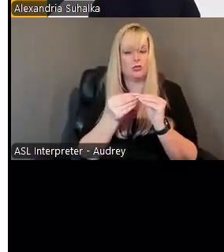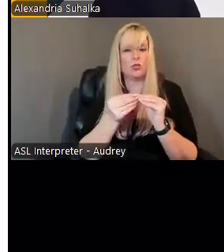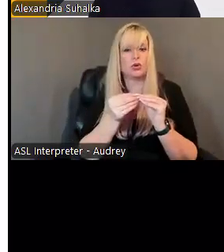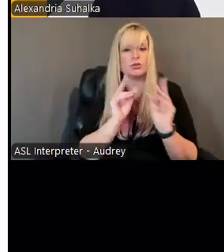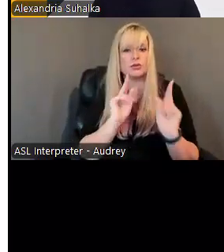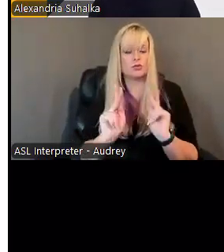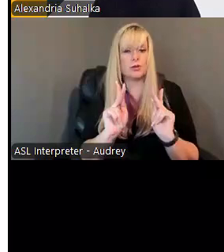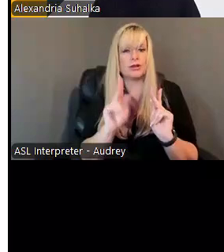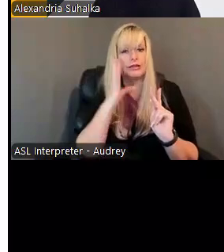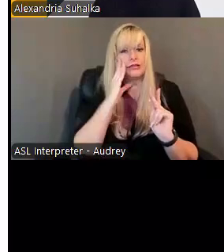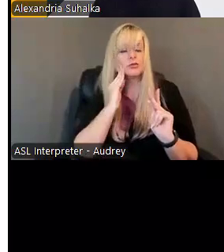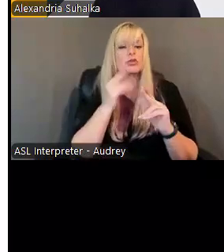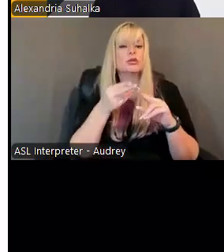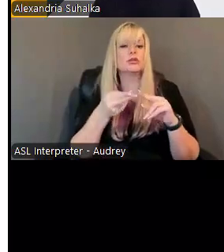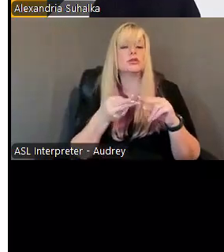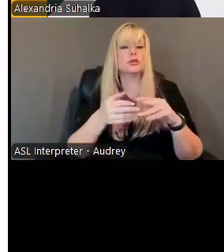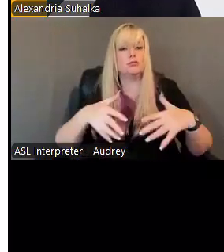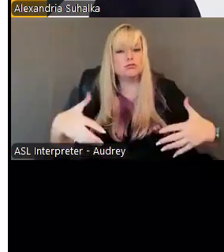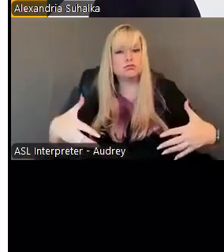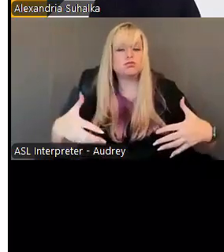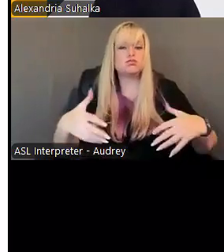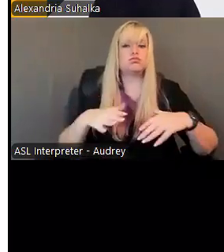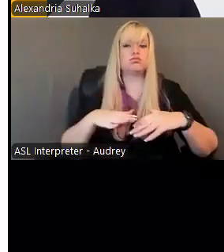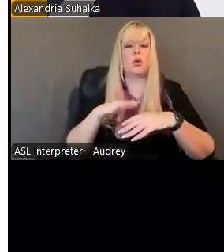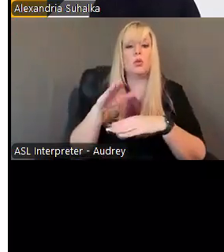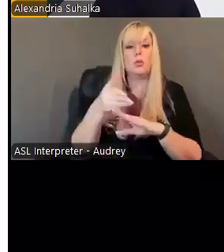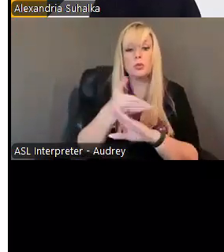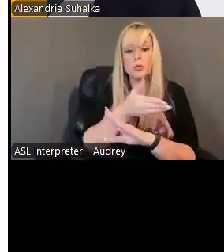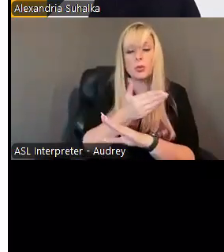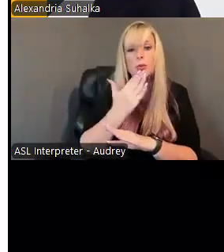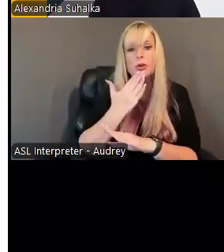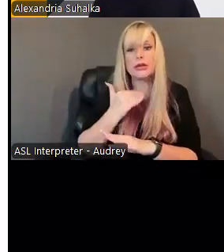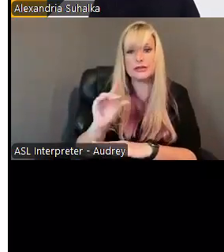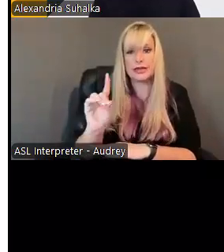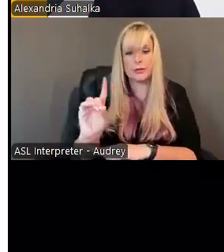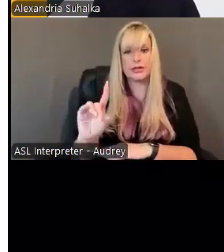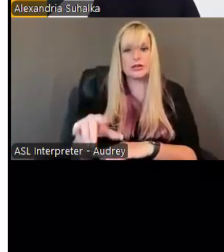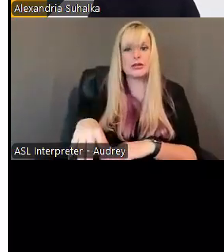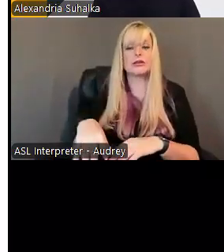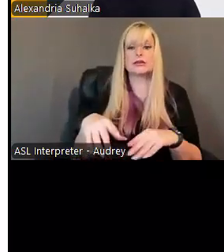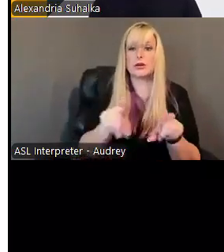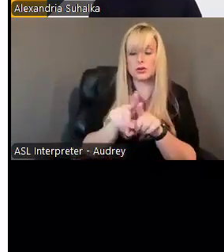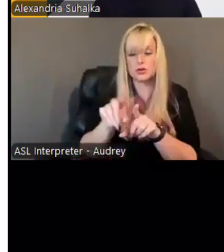having obesity, having pre-diabetes and diabetes compared to non-Hispanic white persons.